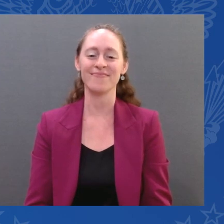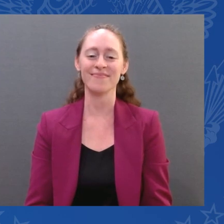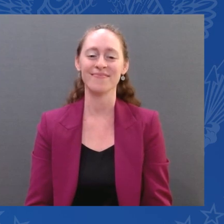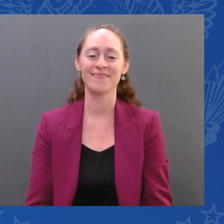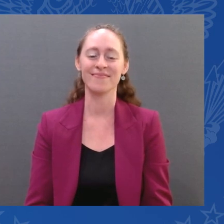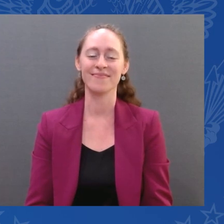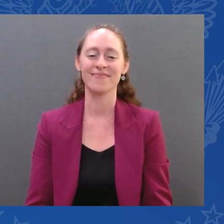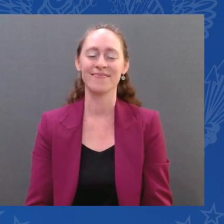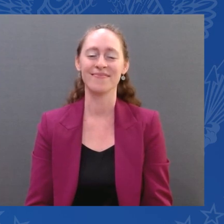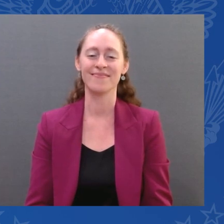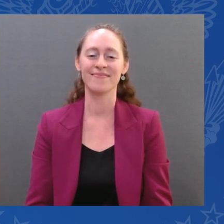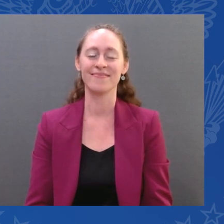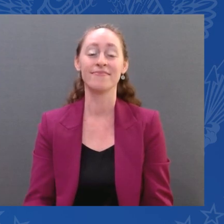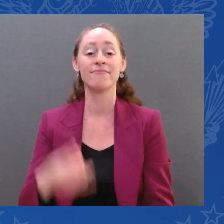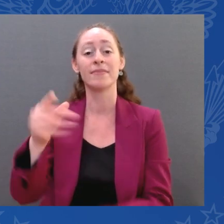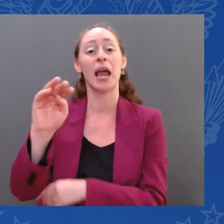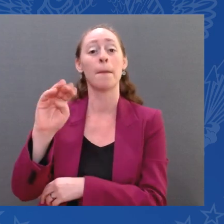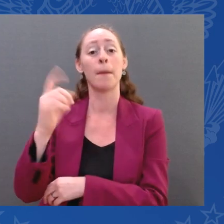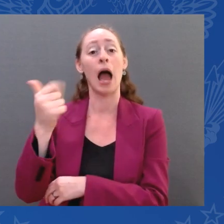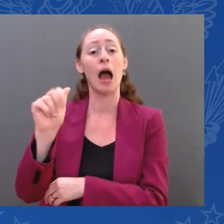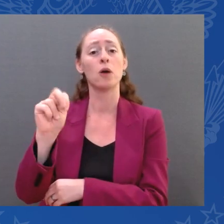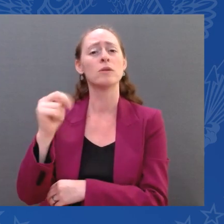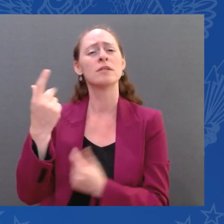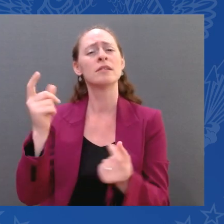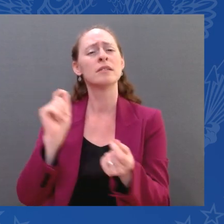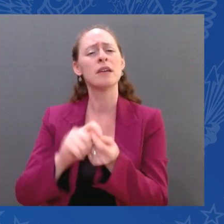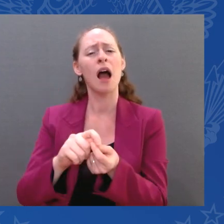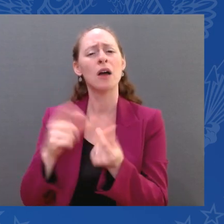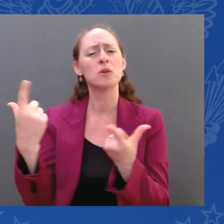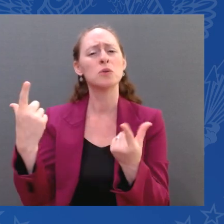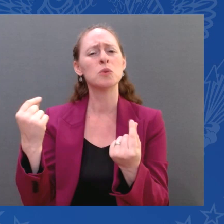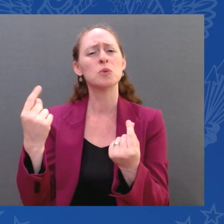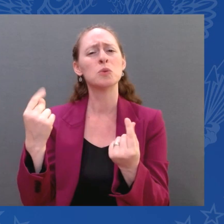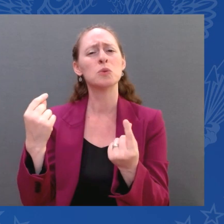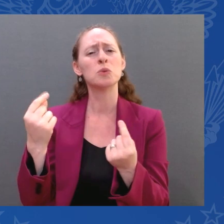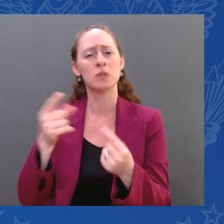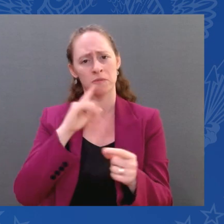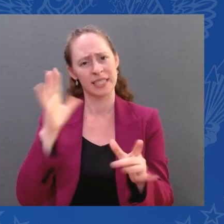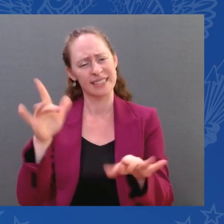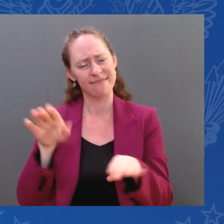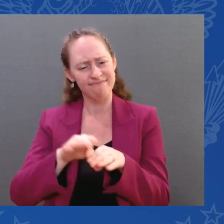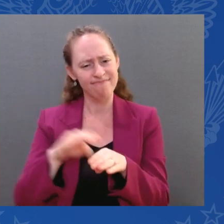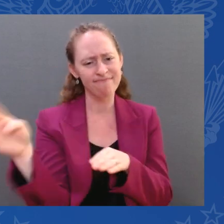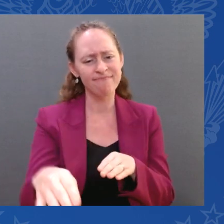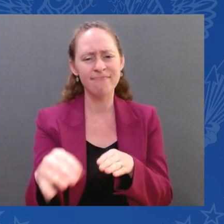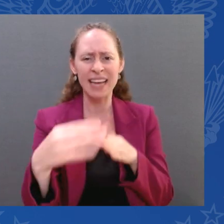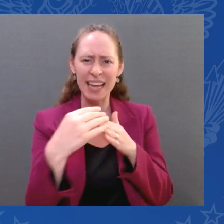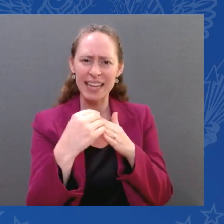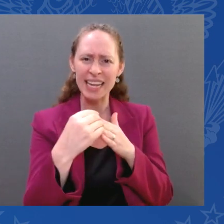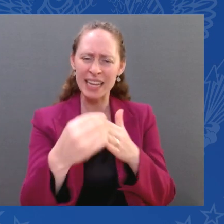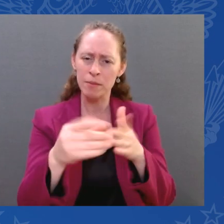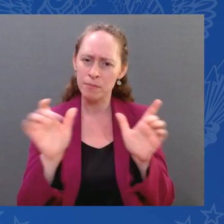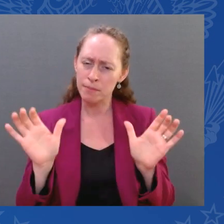the most important victory for anyone on her soccer team or any soccer team. Equal pay for women.